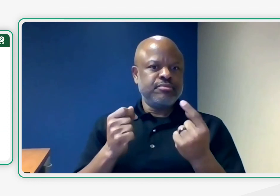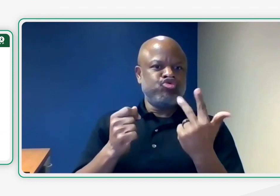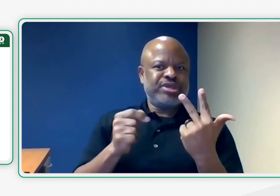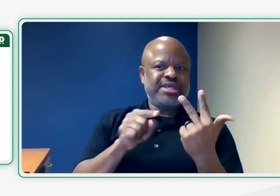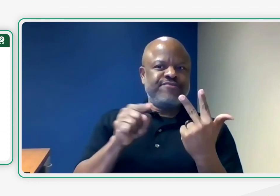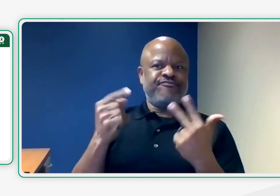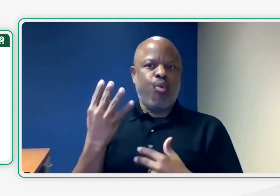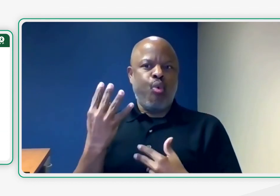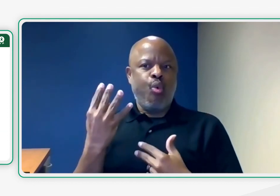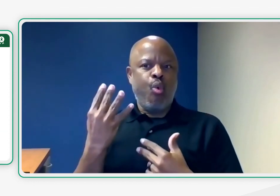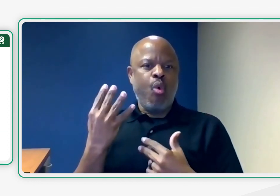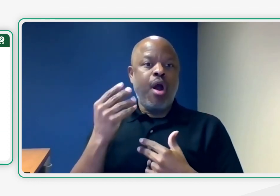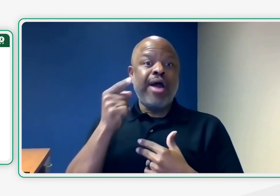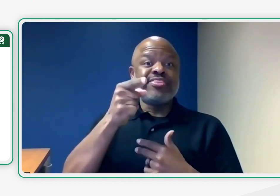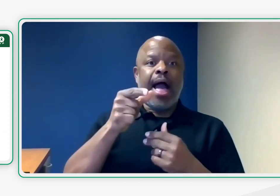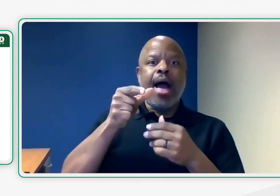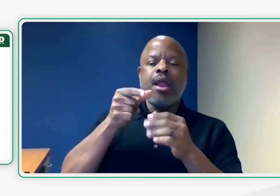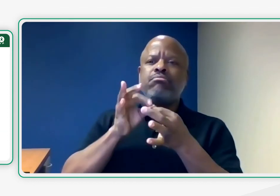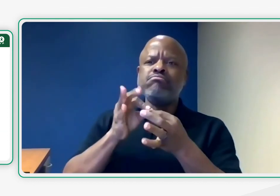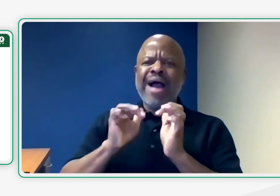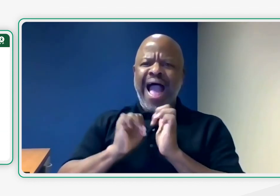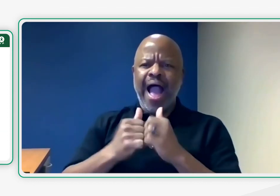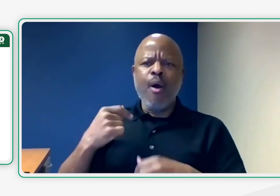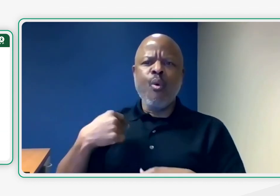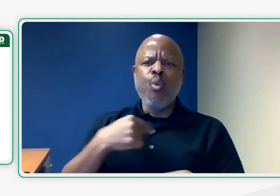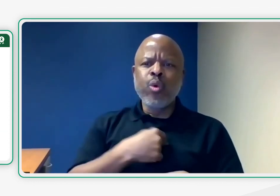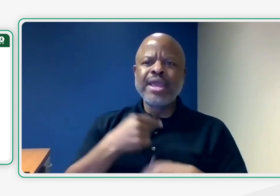I'm somewhere on, you know, 3 . . . you know, when you get to 3 and 4, it really gets interesting.